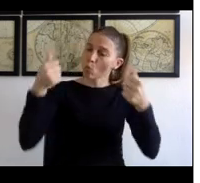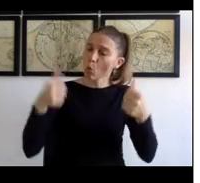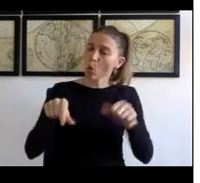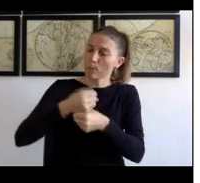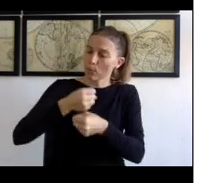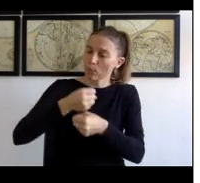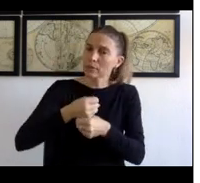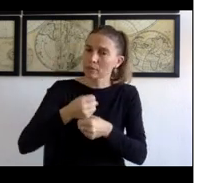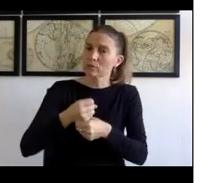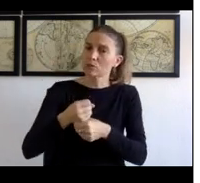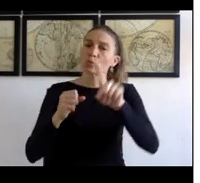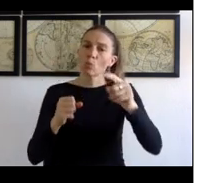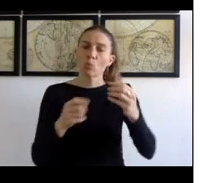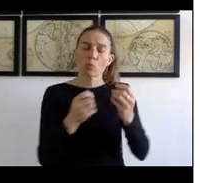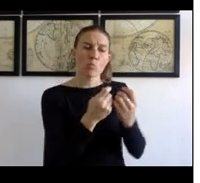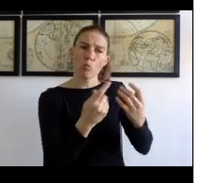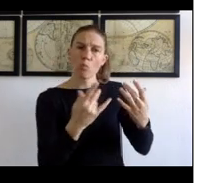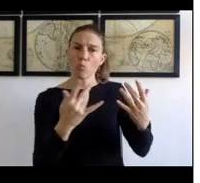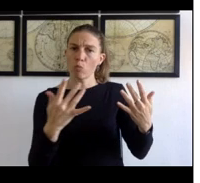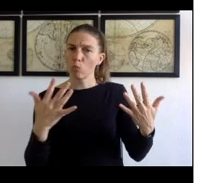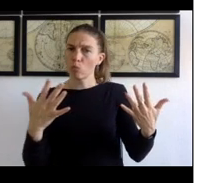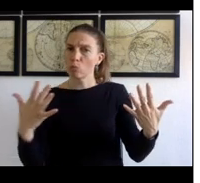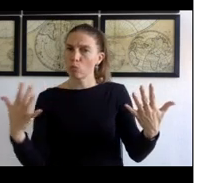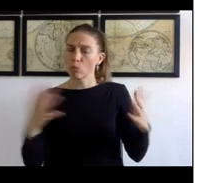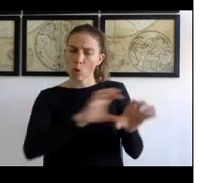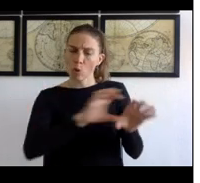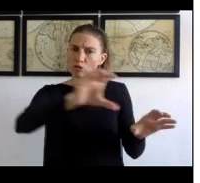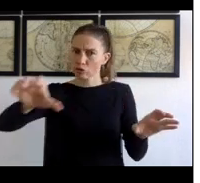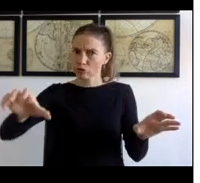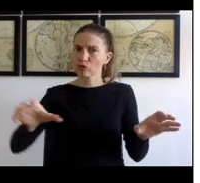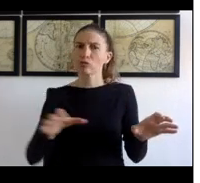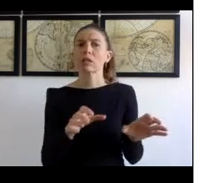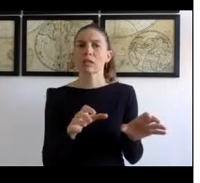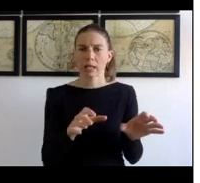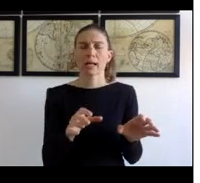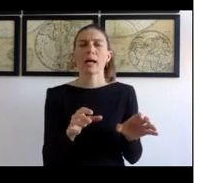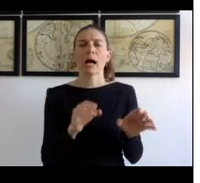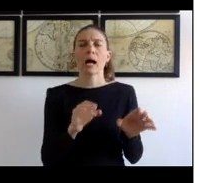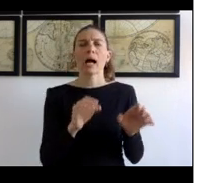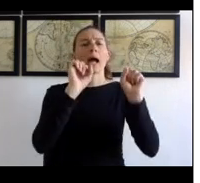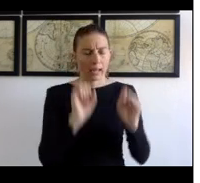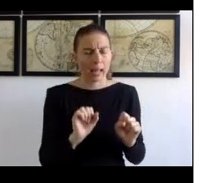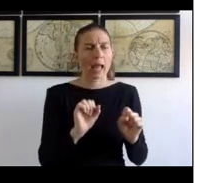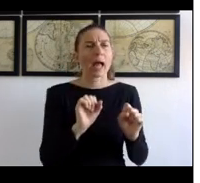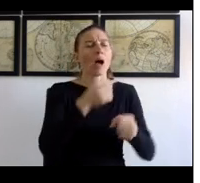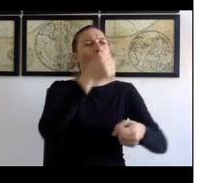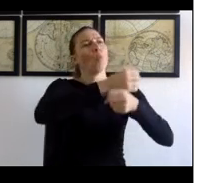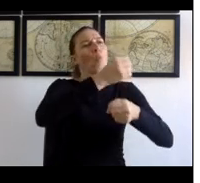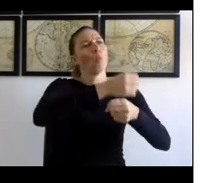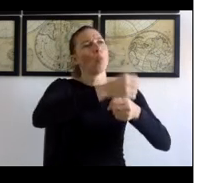that are able to disaggregate labour market indicators by disability.